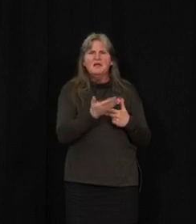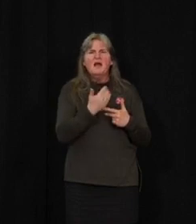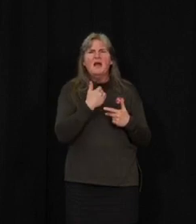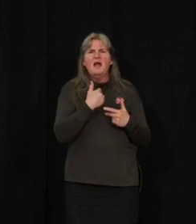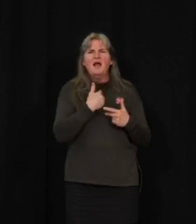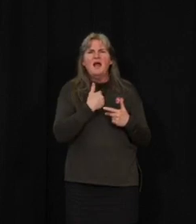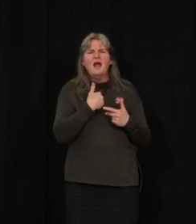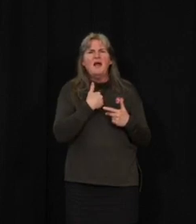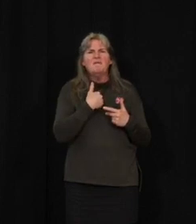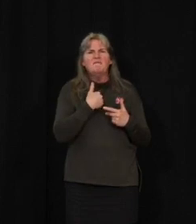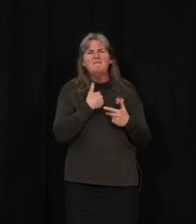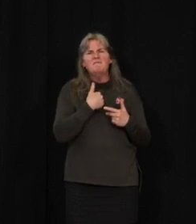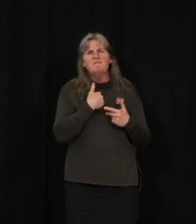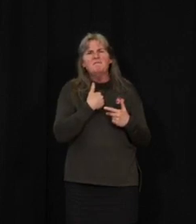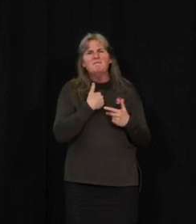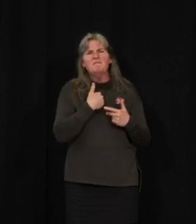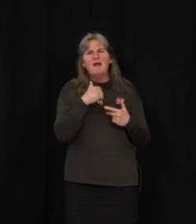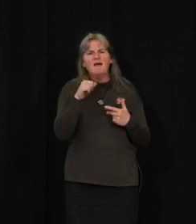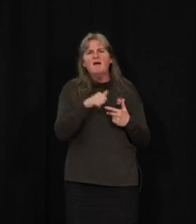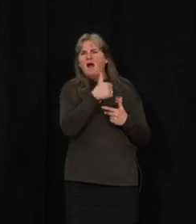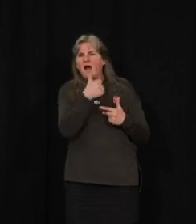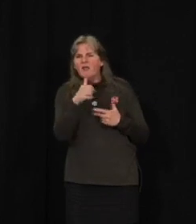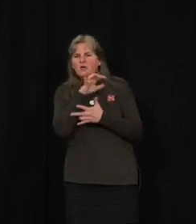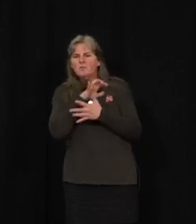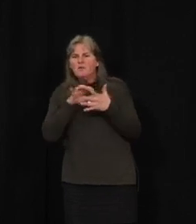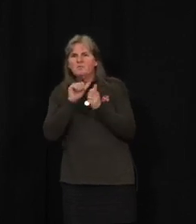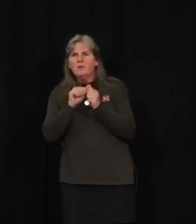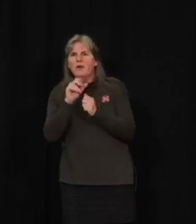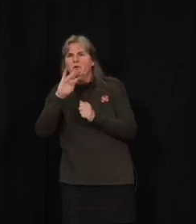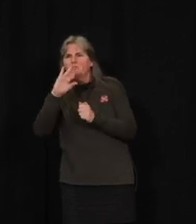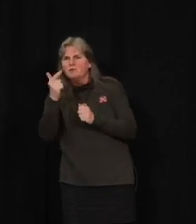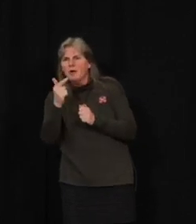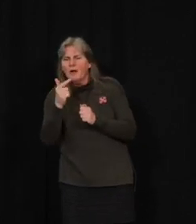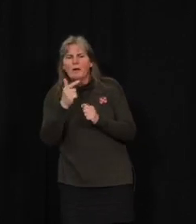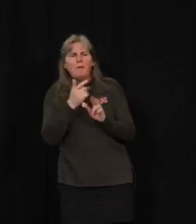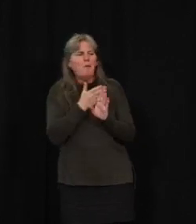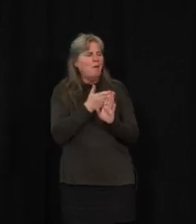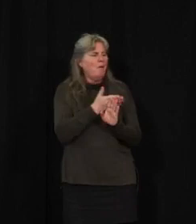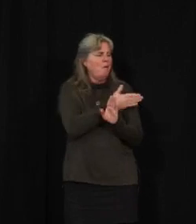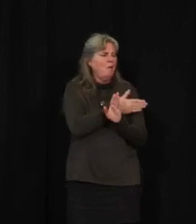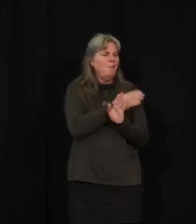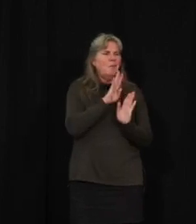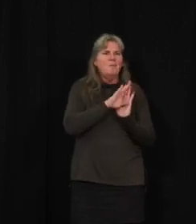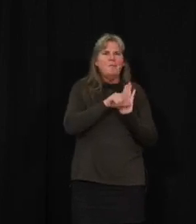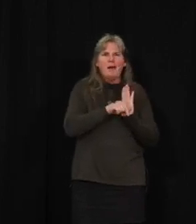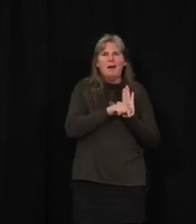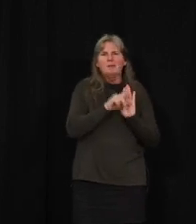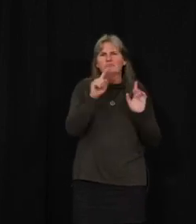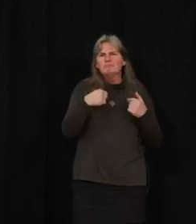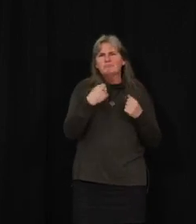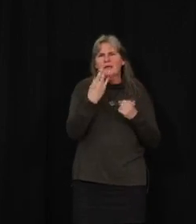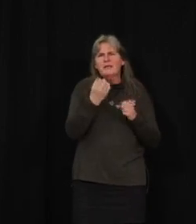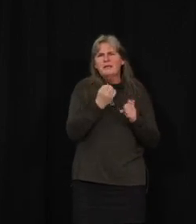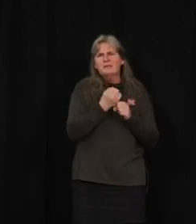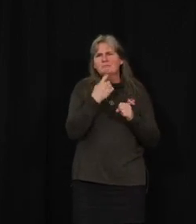substances or a history of substance use. So I don't think they are